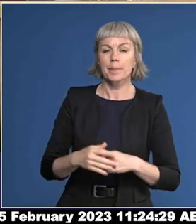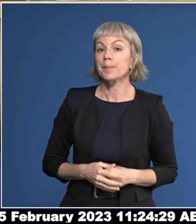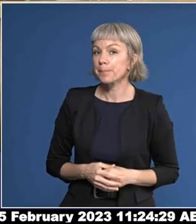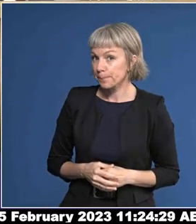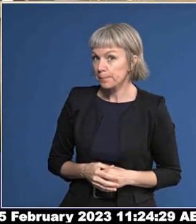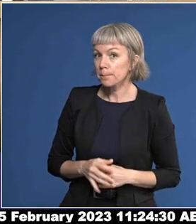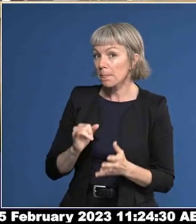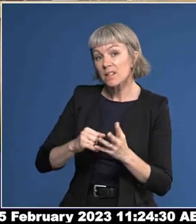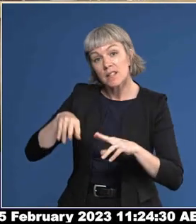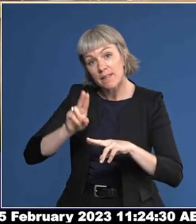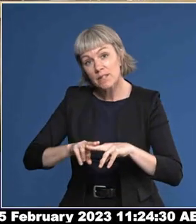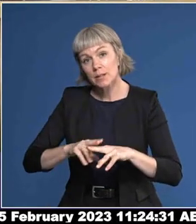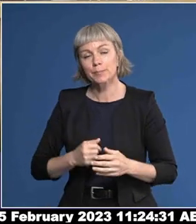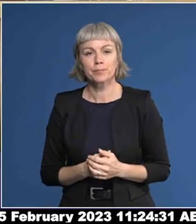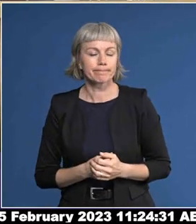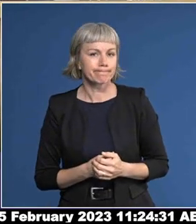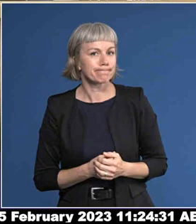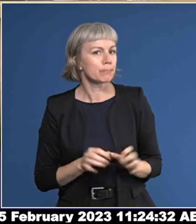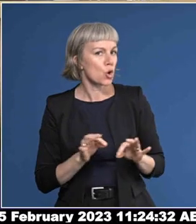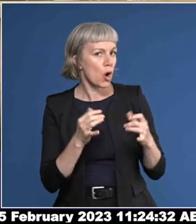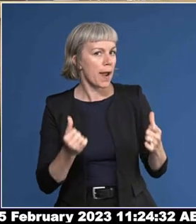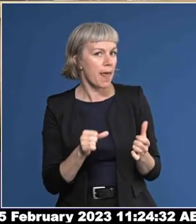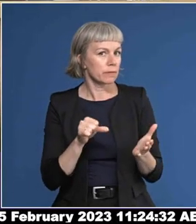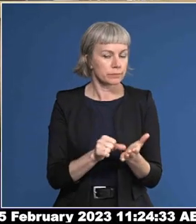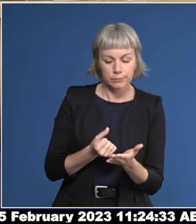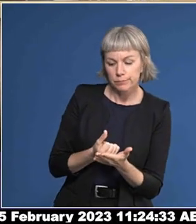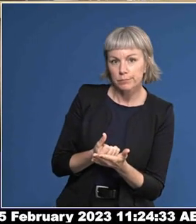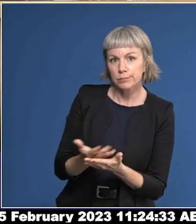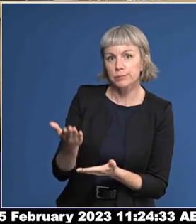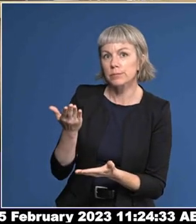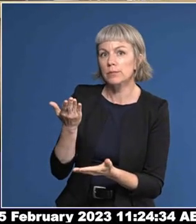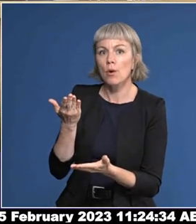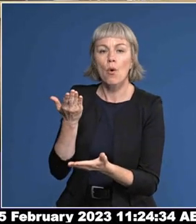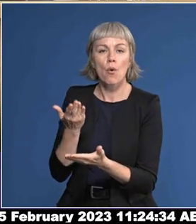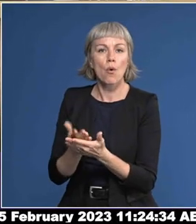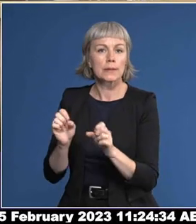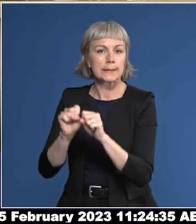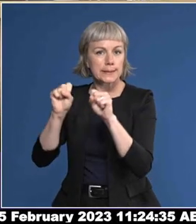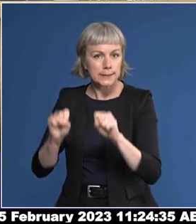I've seen that in most practices over the years, and that's compounded by the NDIS